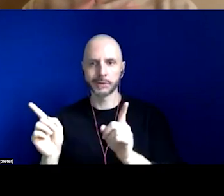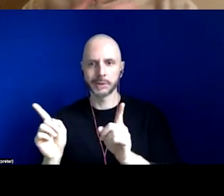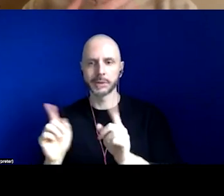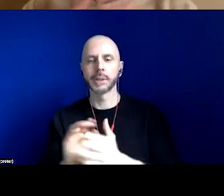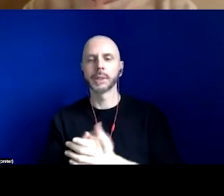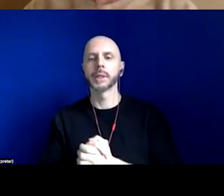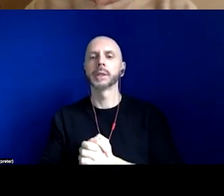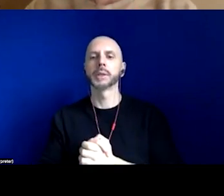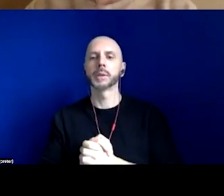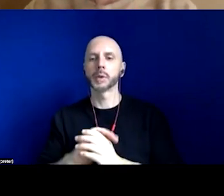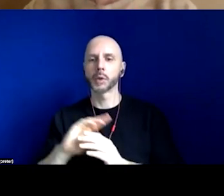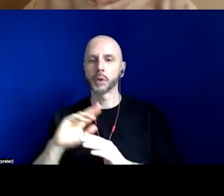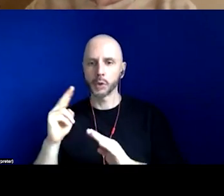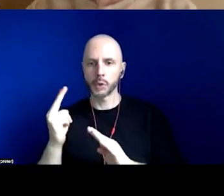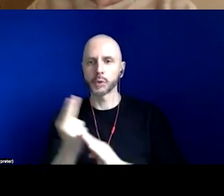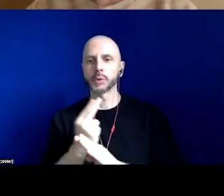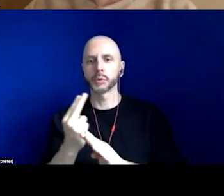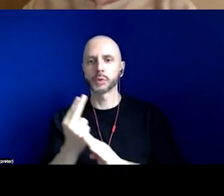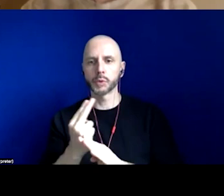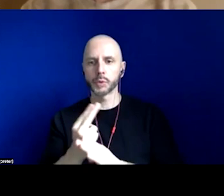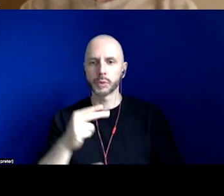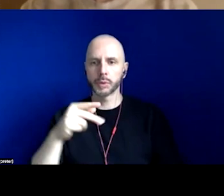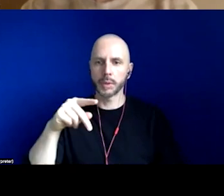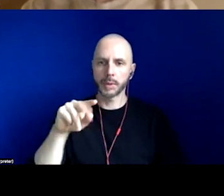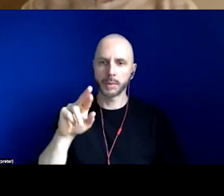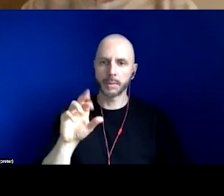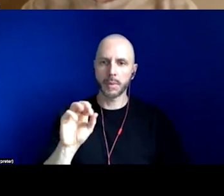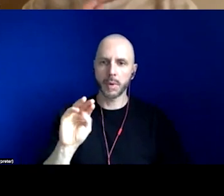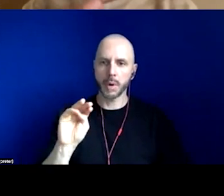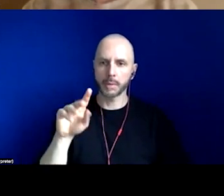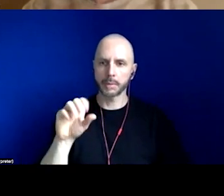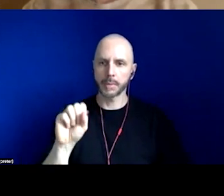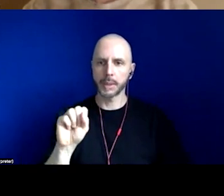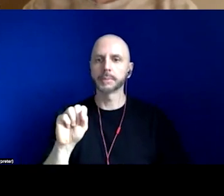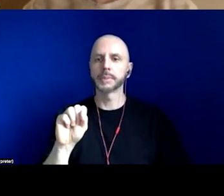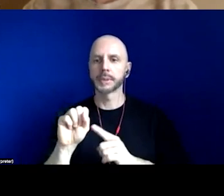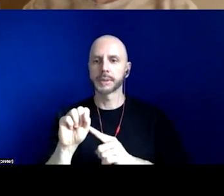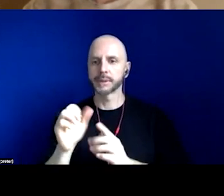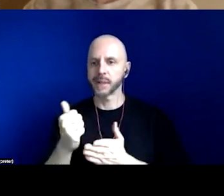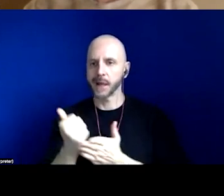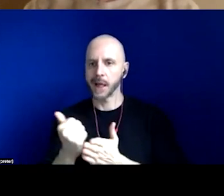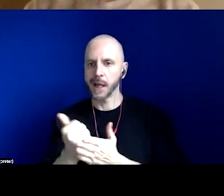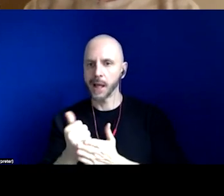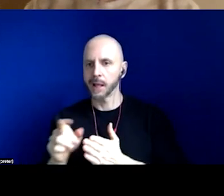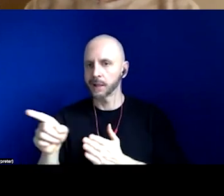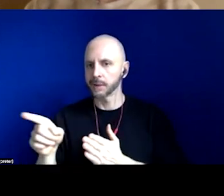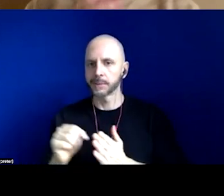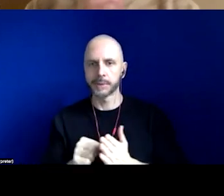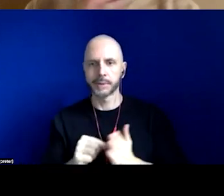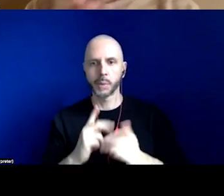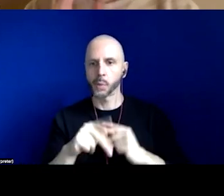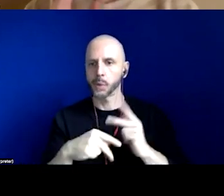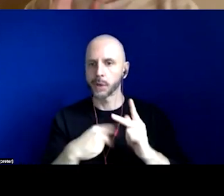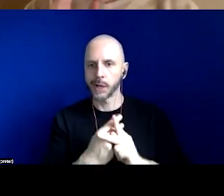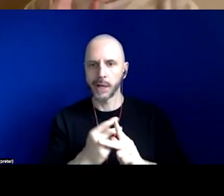the scope of the book, the intended reader, notes on the style guide, so each prompt should already